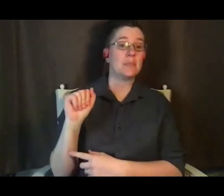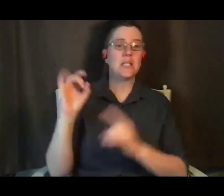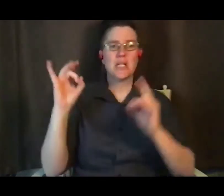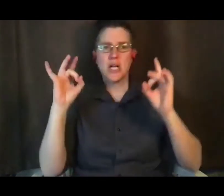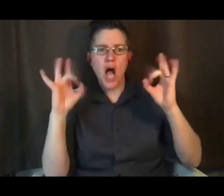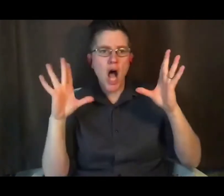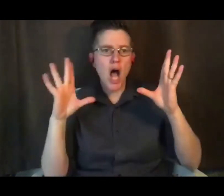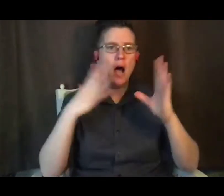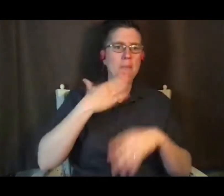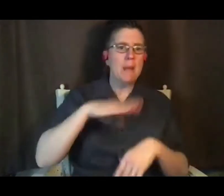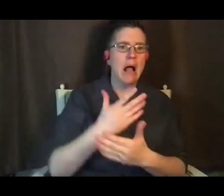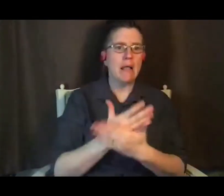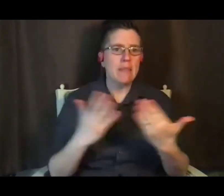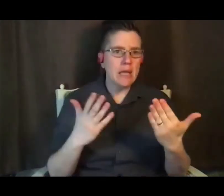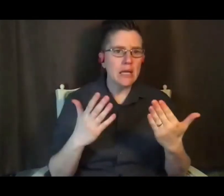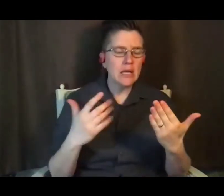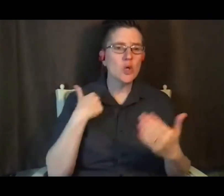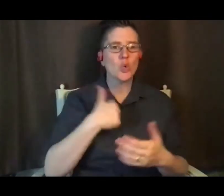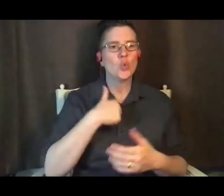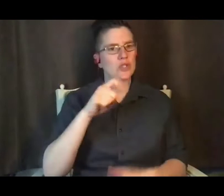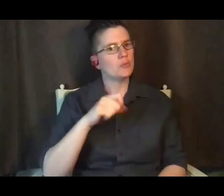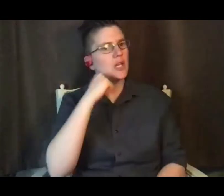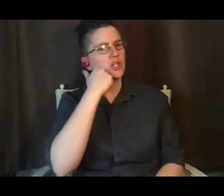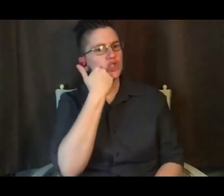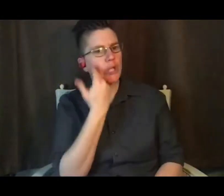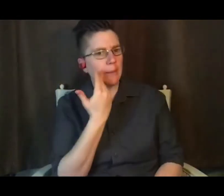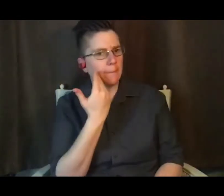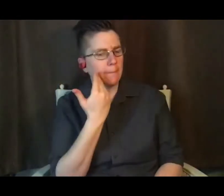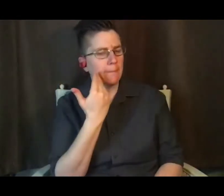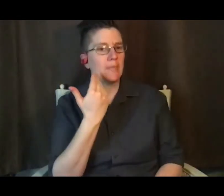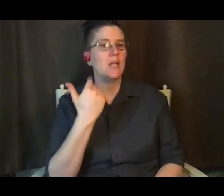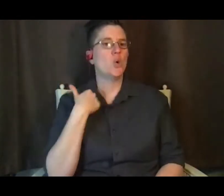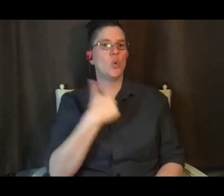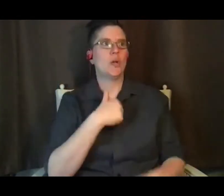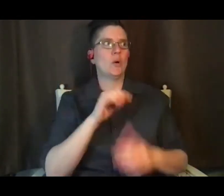then we should be ashamed of the idea that we might become disabled that we might be disabled